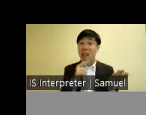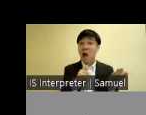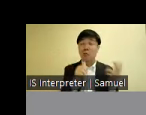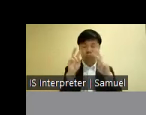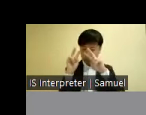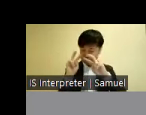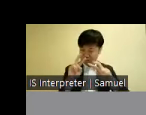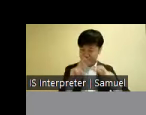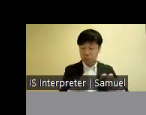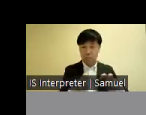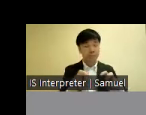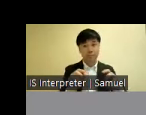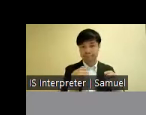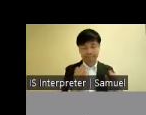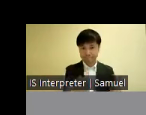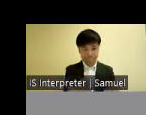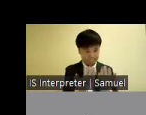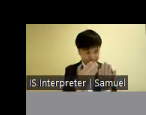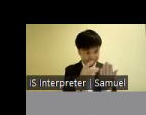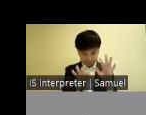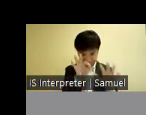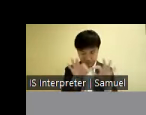can access more information, right?